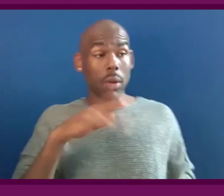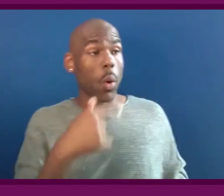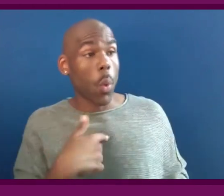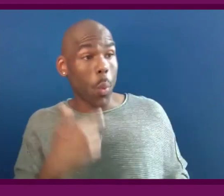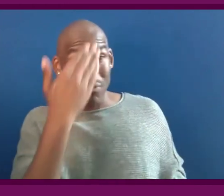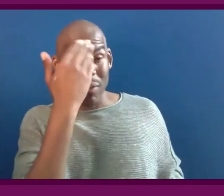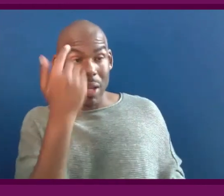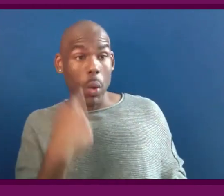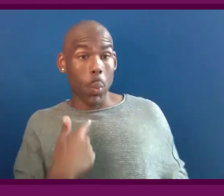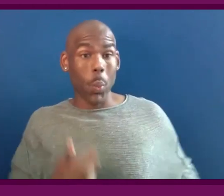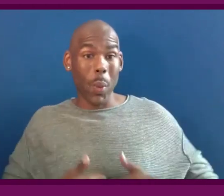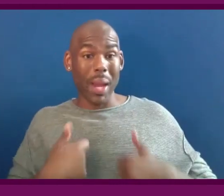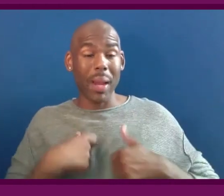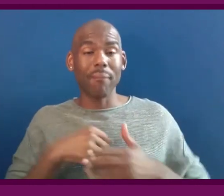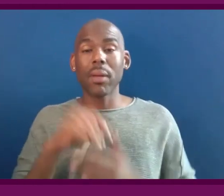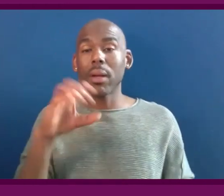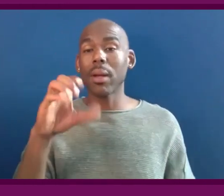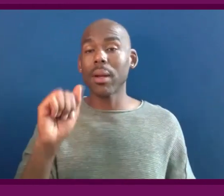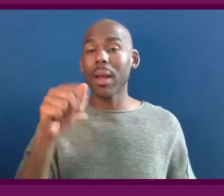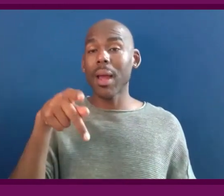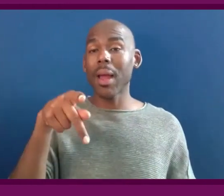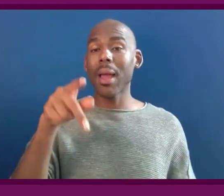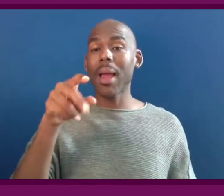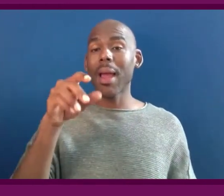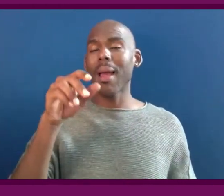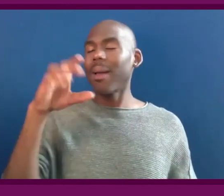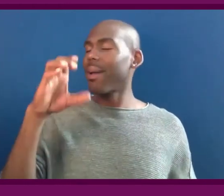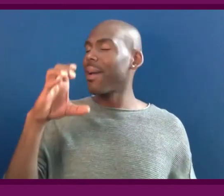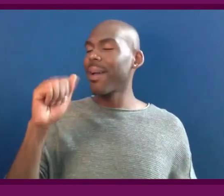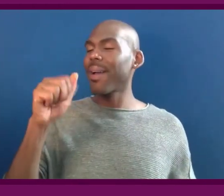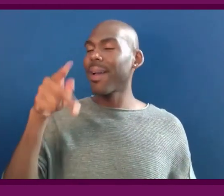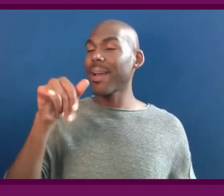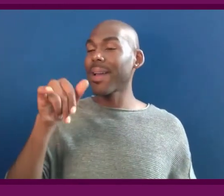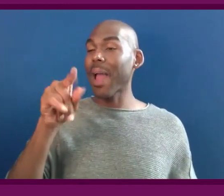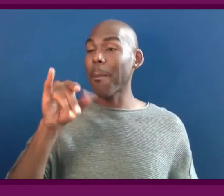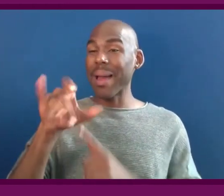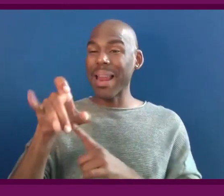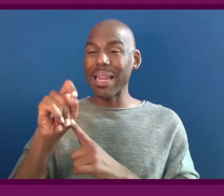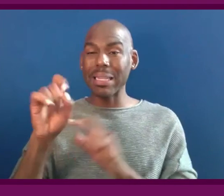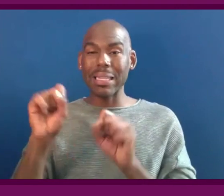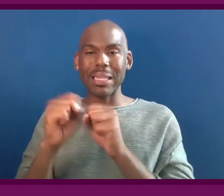live in a capitalist society. Ashley Inkumsah: It's hard to forget.